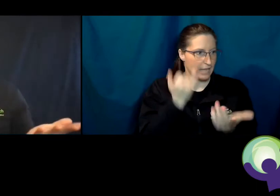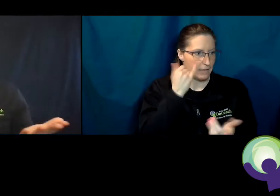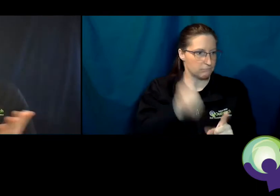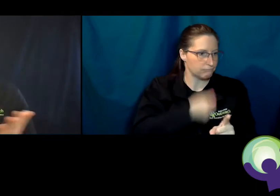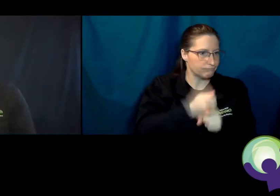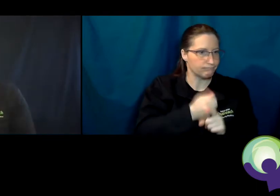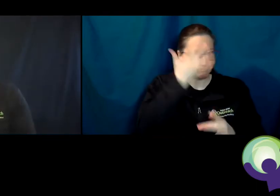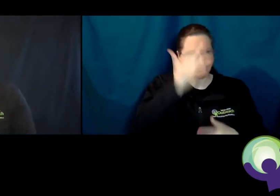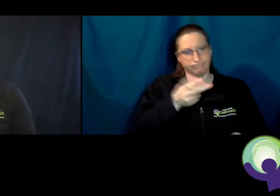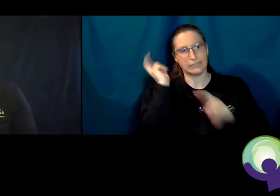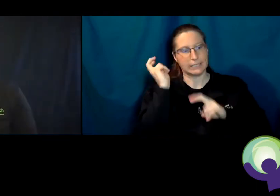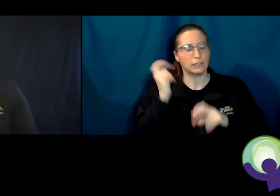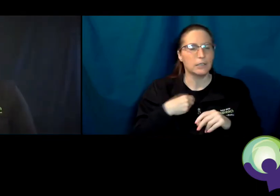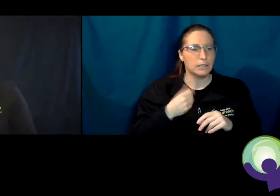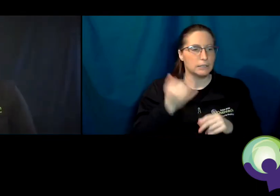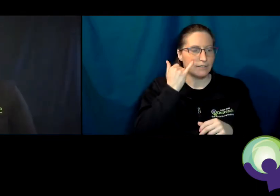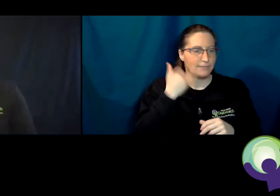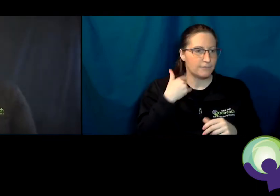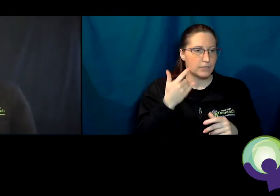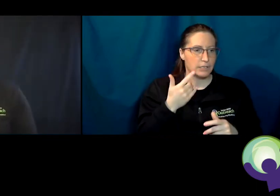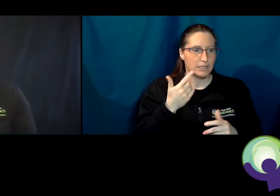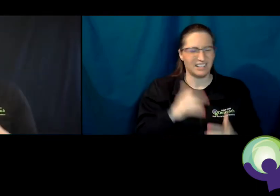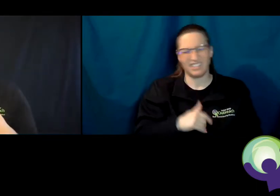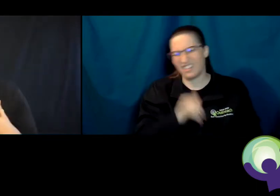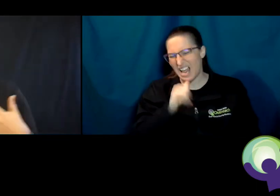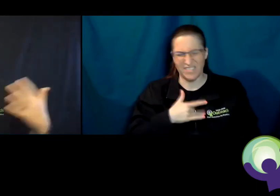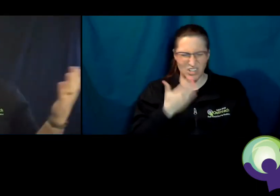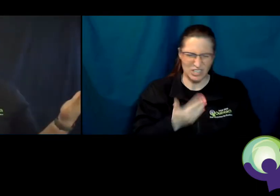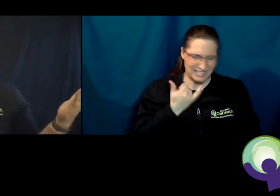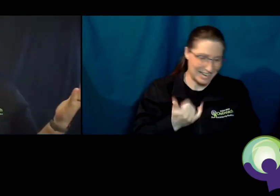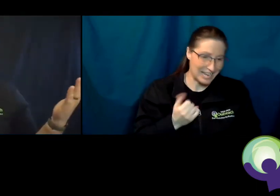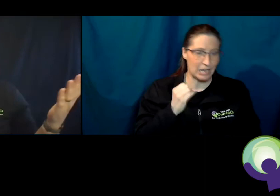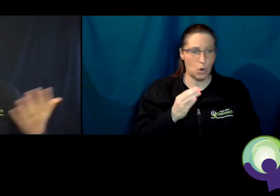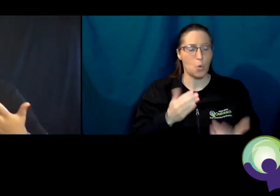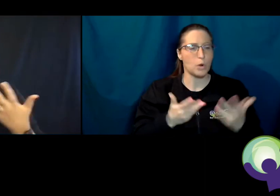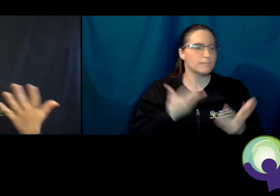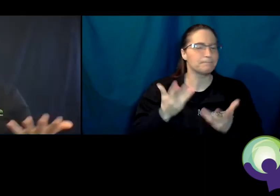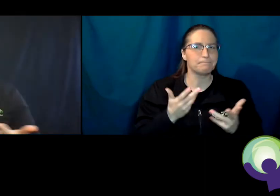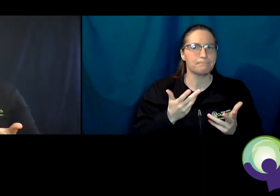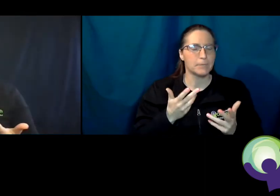for a Kwik Trip and they don't feel good or is there holidays where they have off?